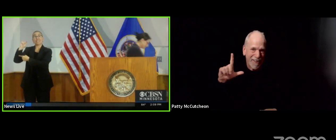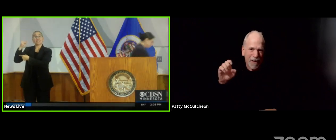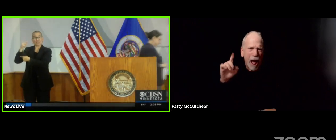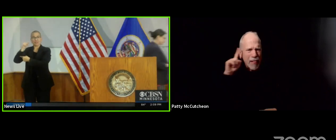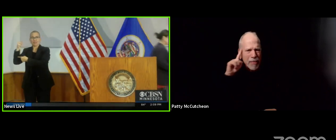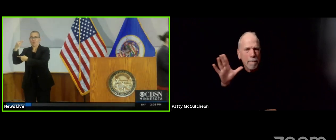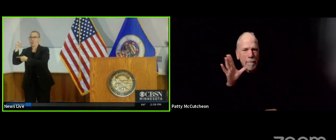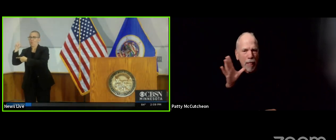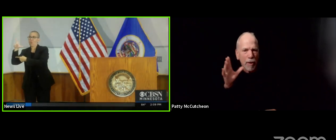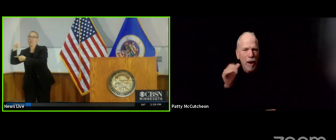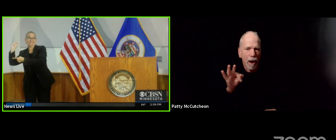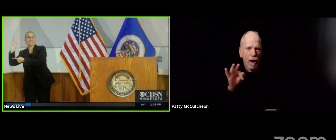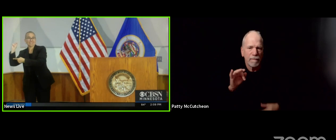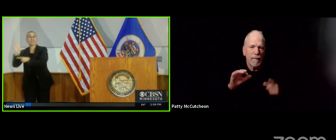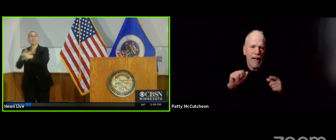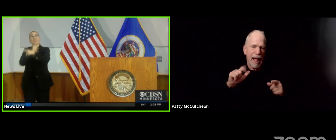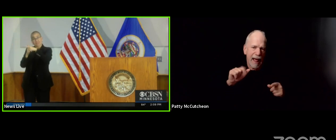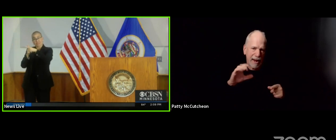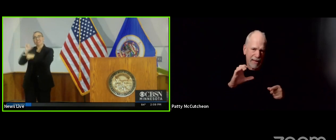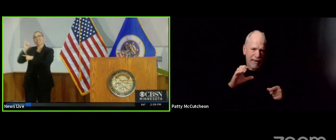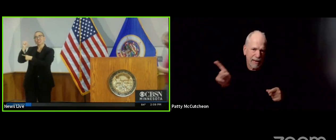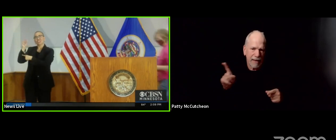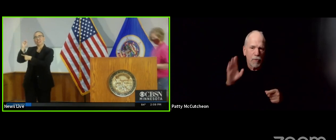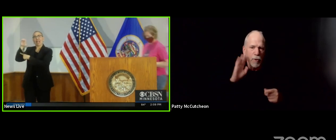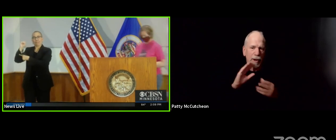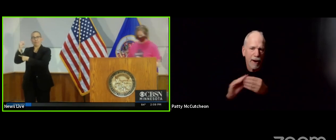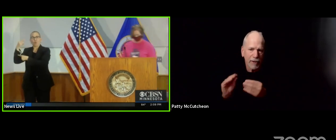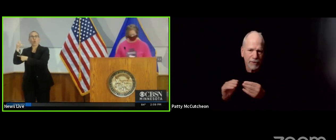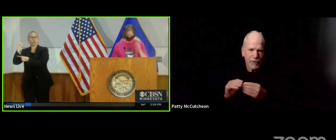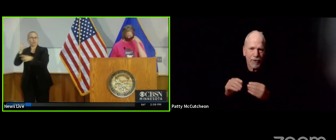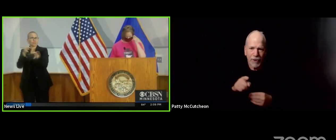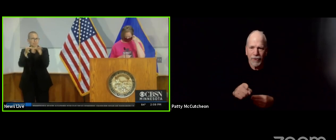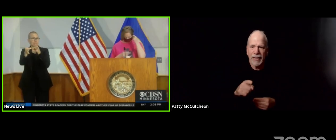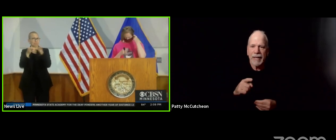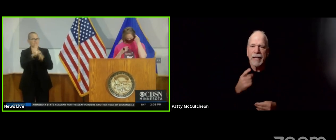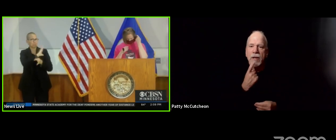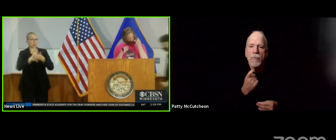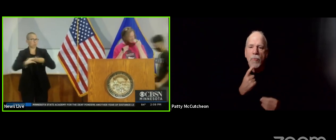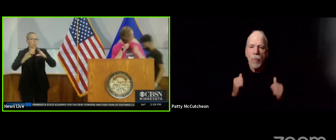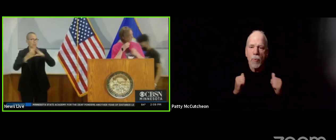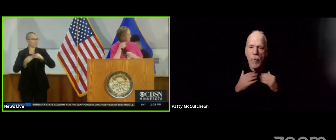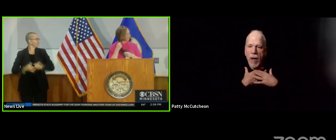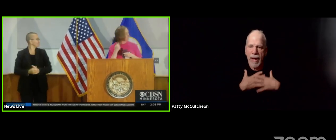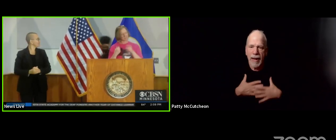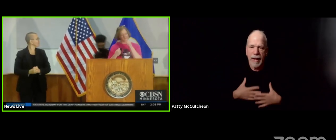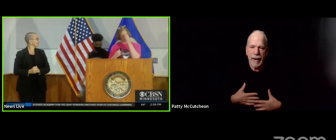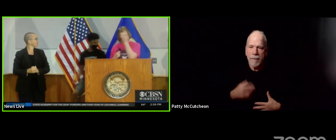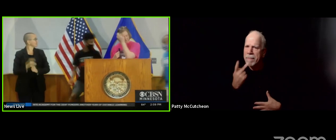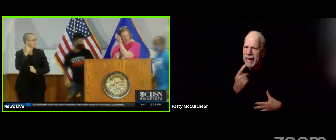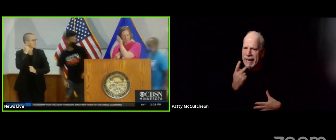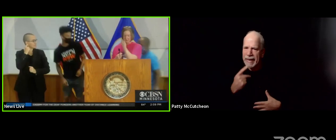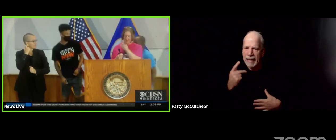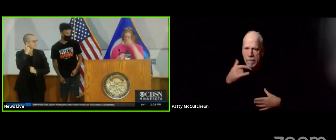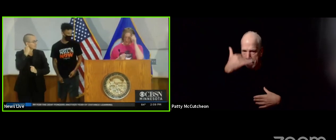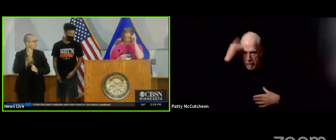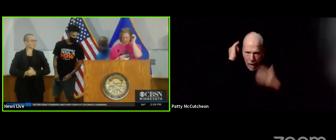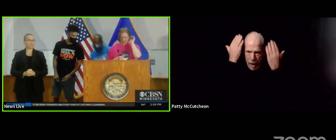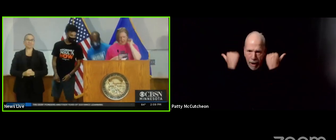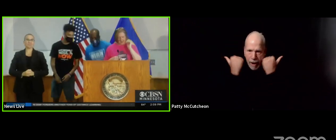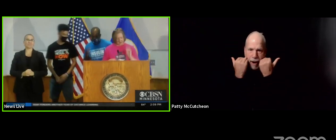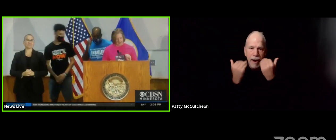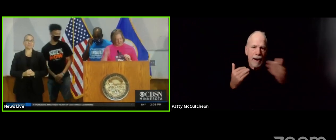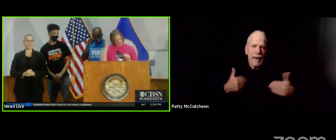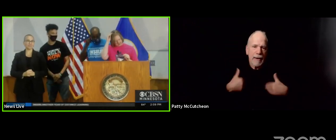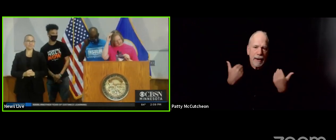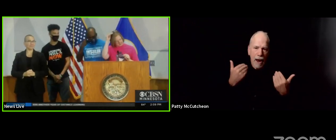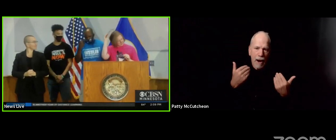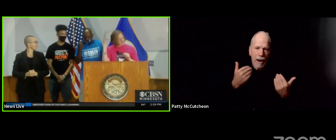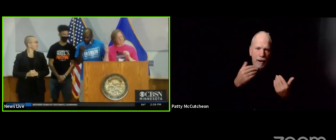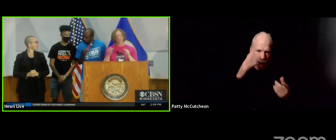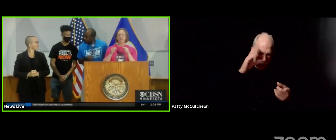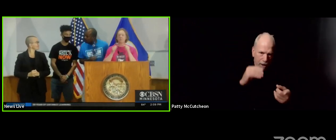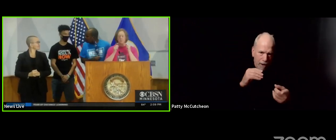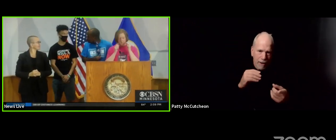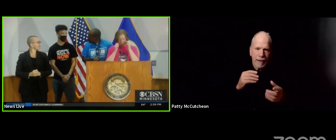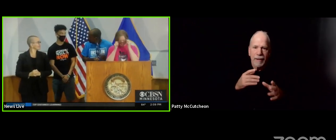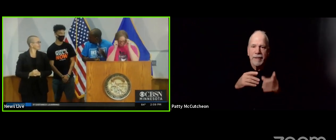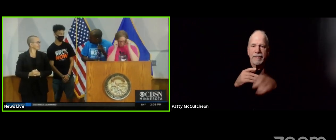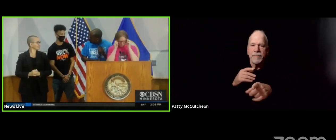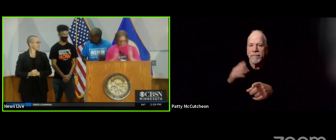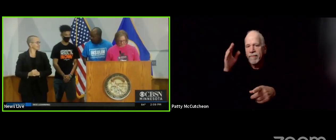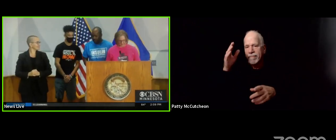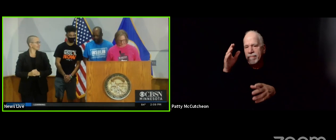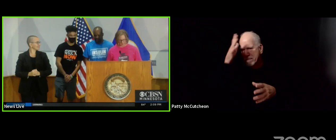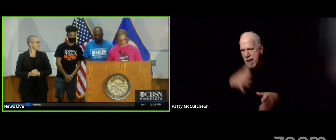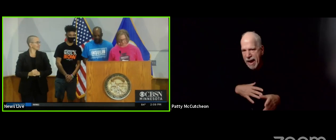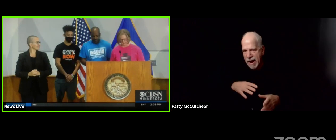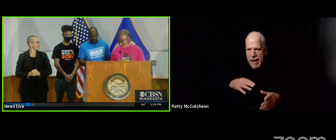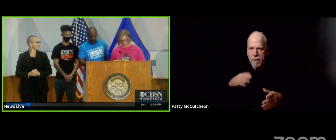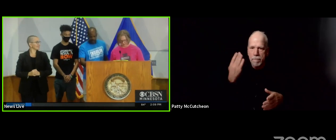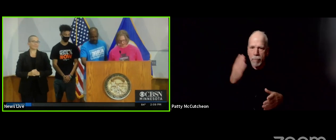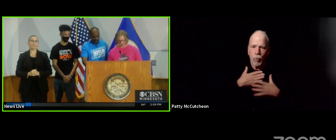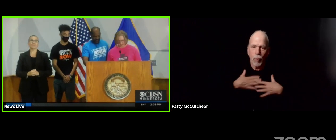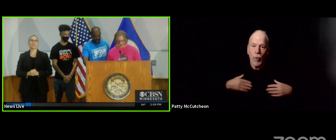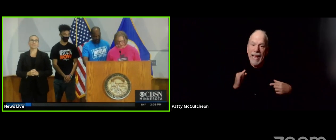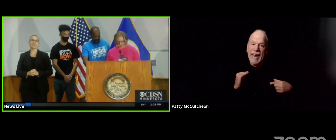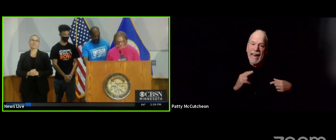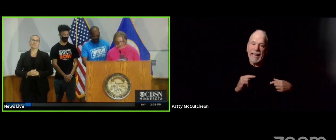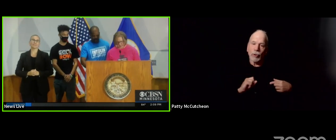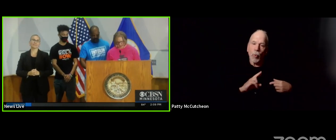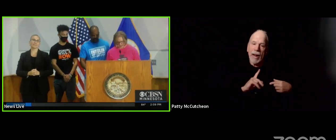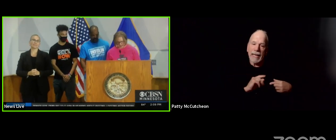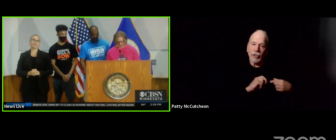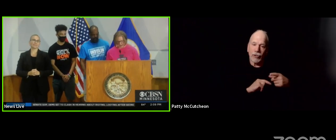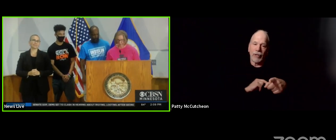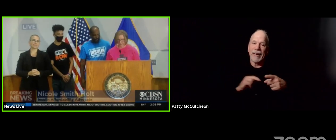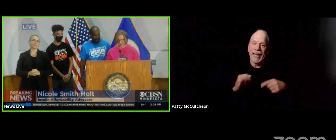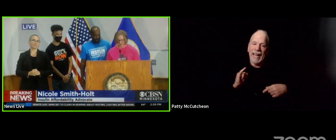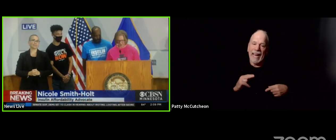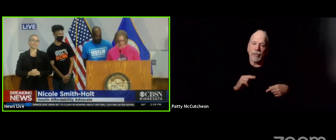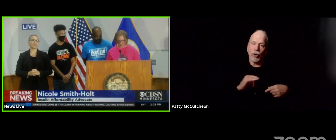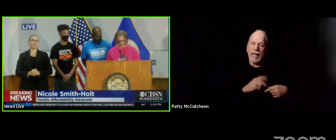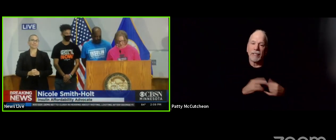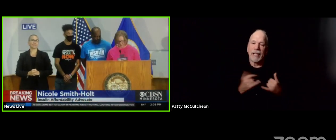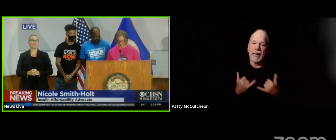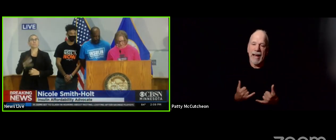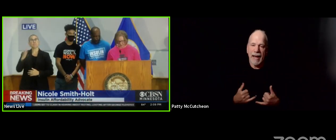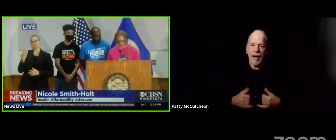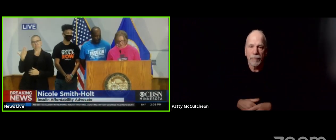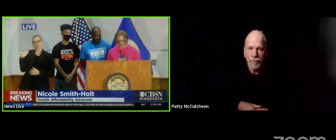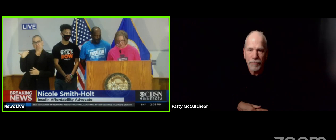≫ SO THIS PAST SATURDAY, ON JUNE 27th, WATT THREE-YEAR